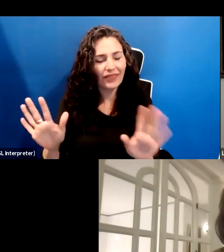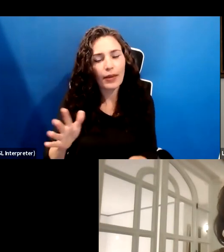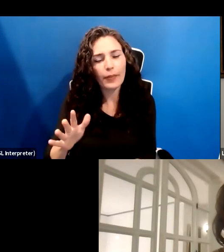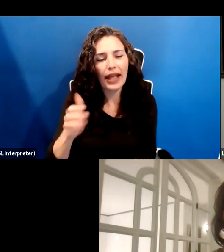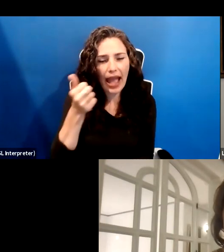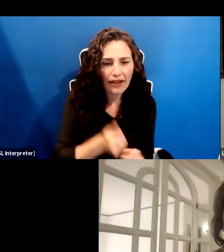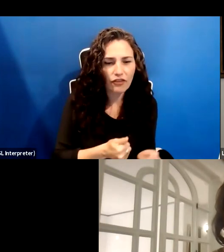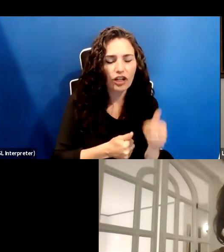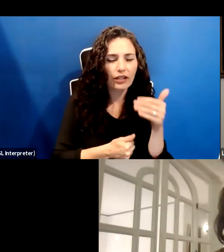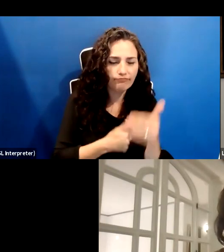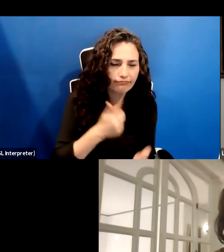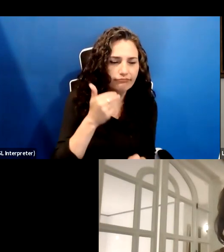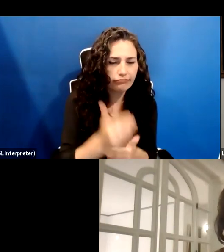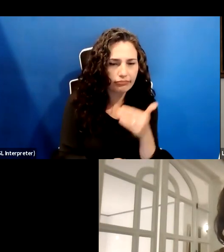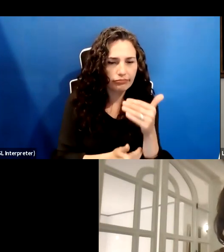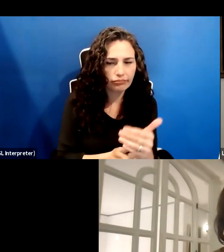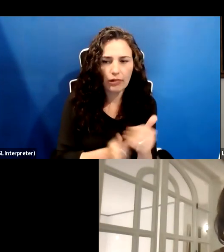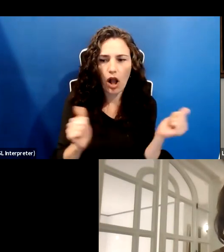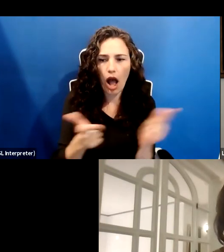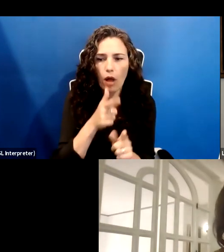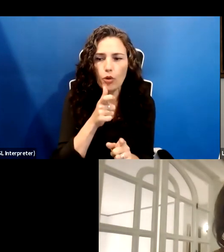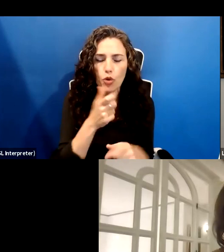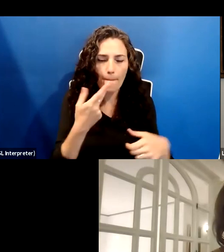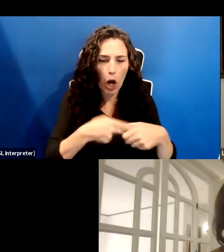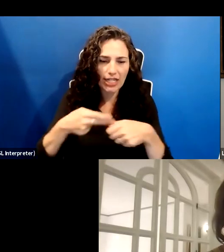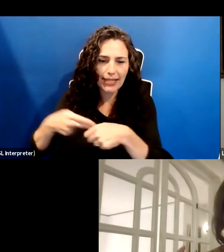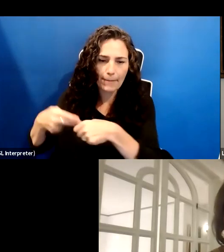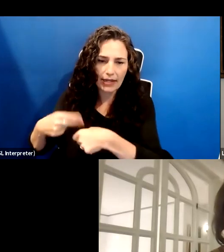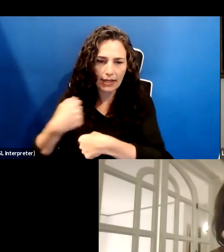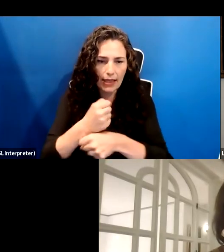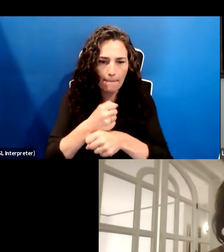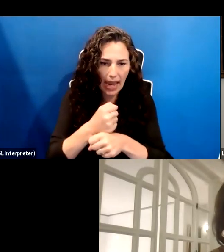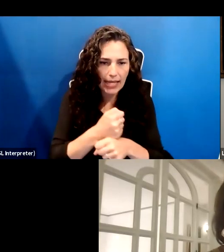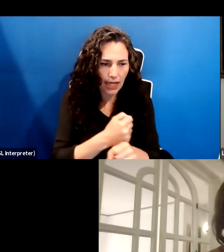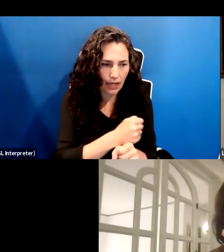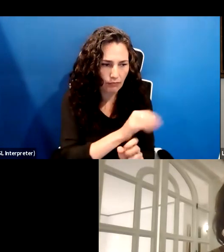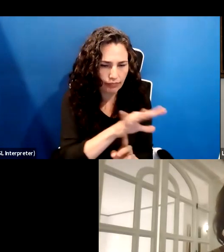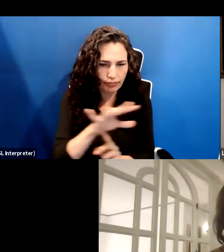the people that participated in the making of this did it for the right reasons. And